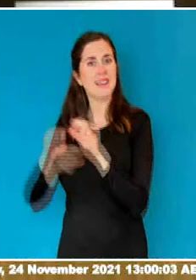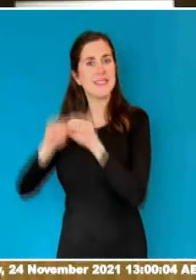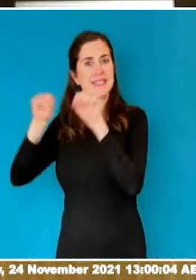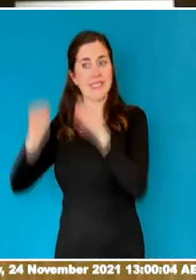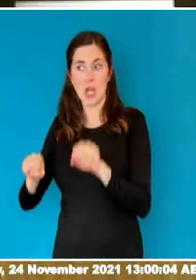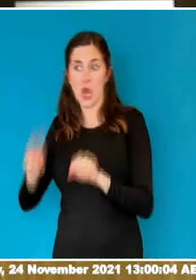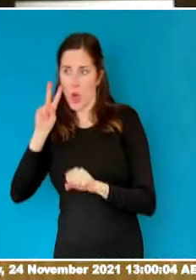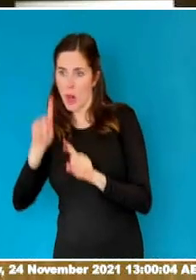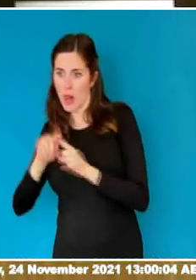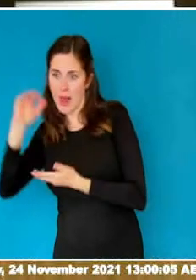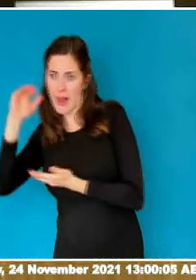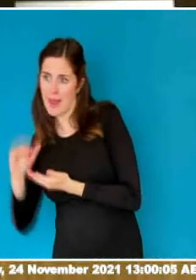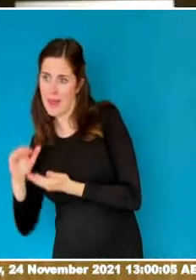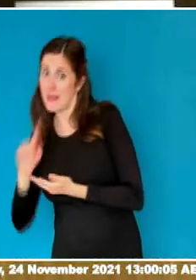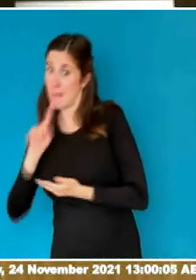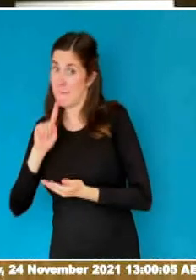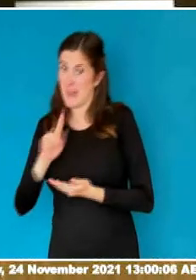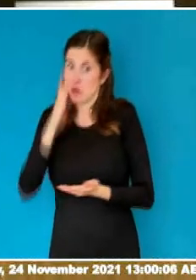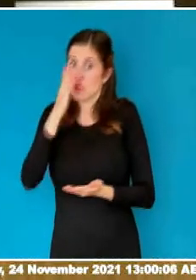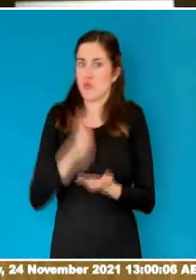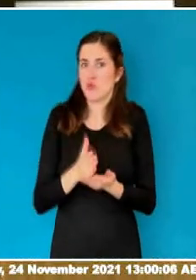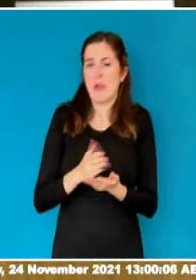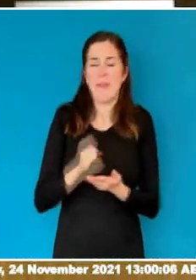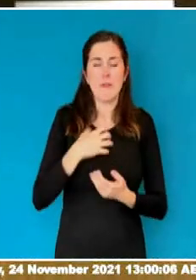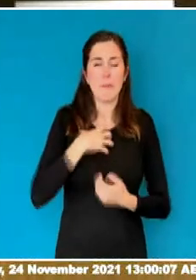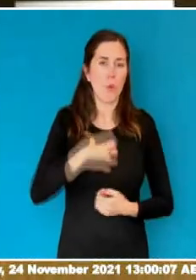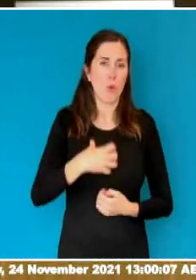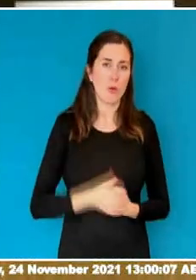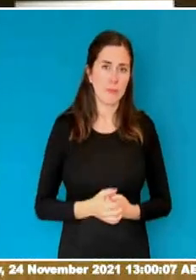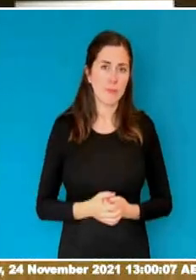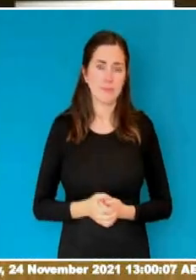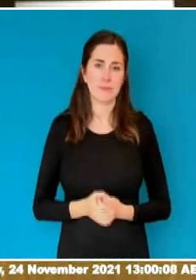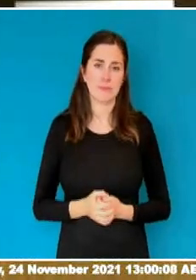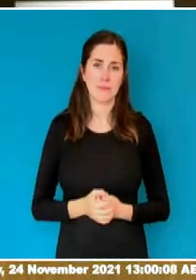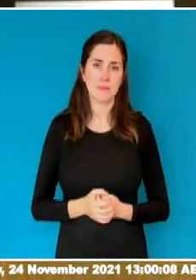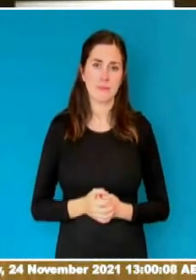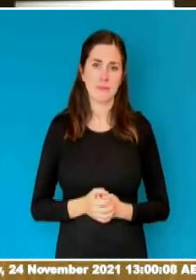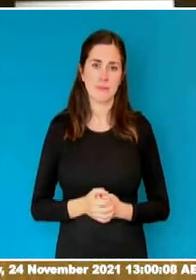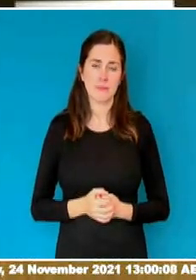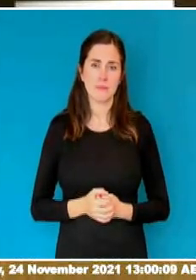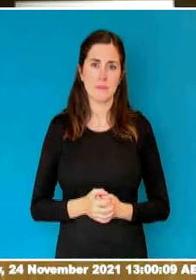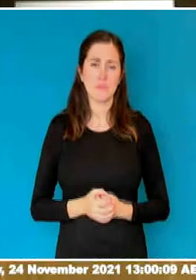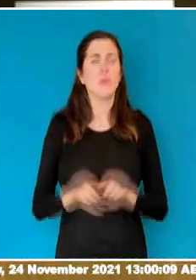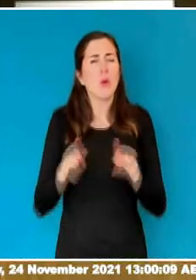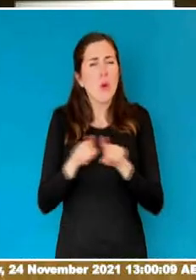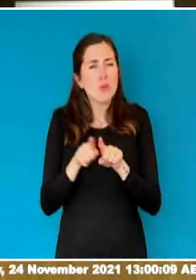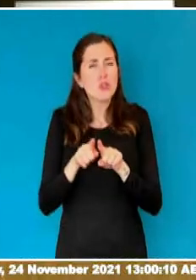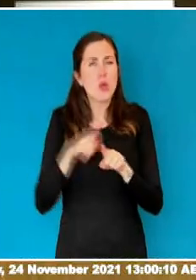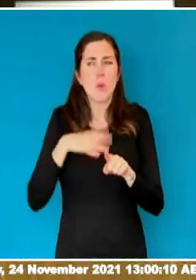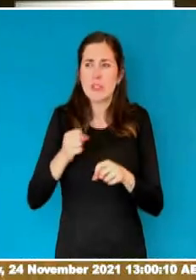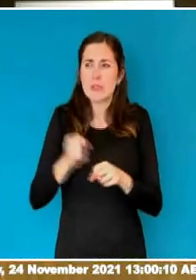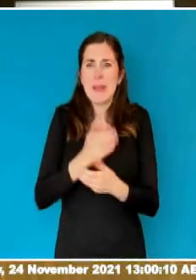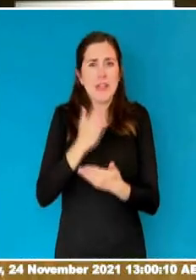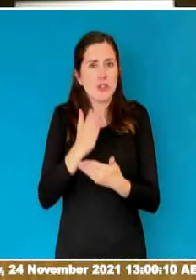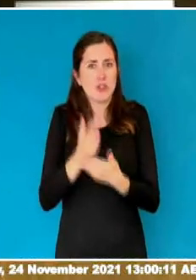So we actually think there's more work we also need to be doing to ensure inclusion within the workplace that will lift that.